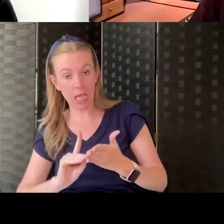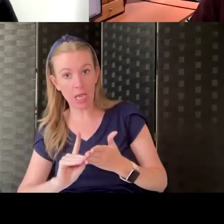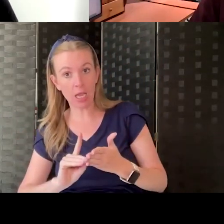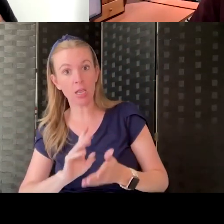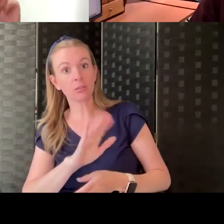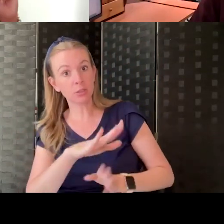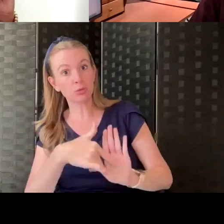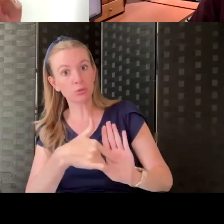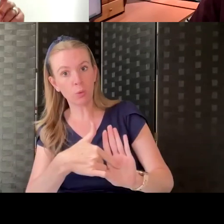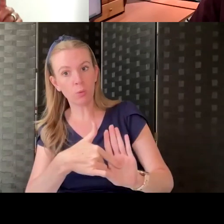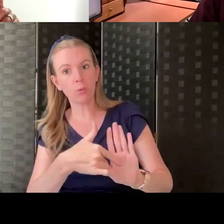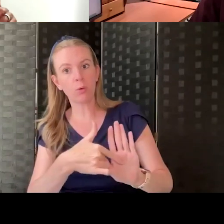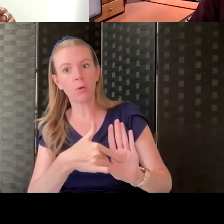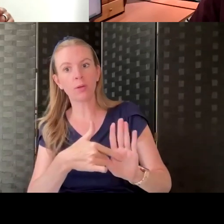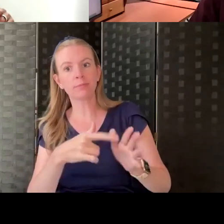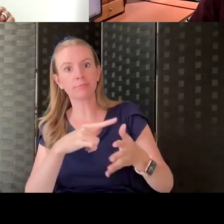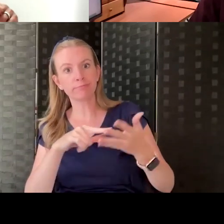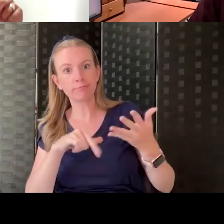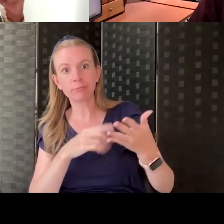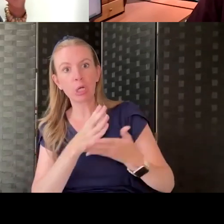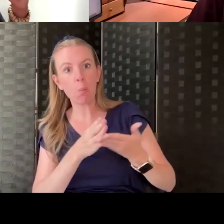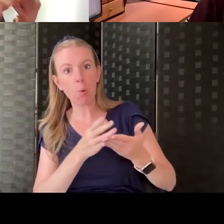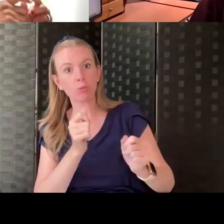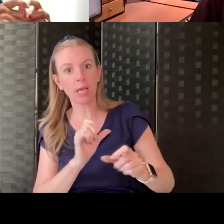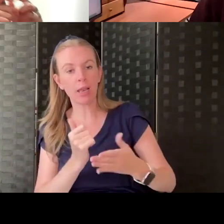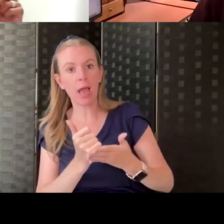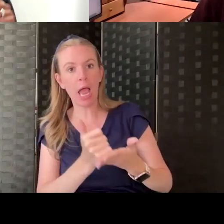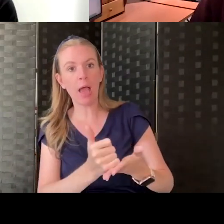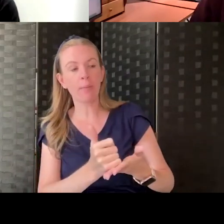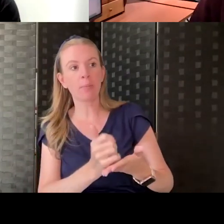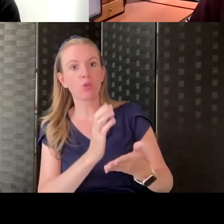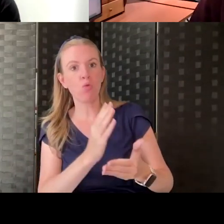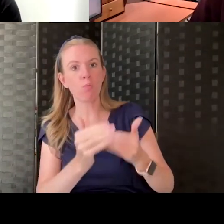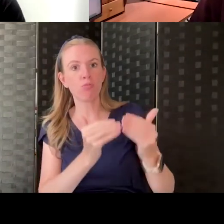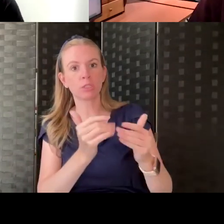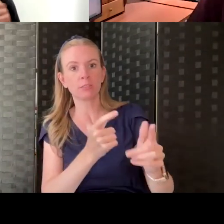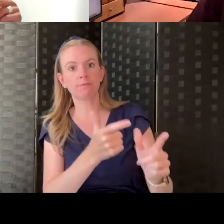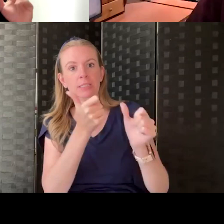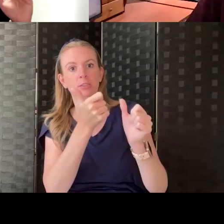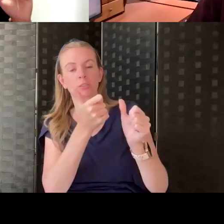them how these components can help speed up what they are going to do. They don't have to